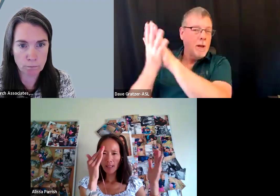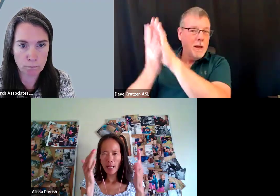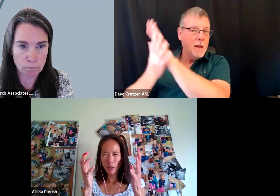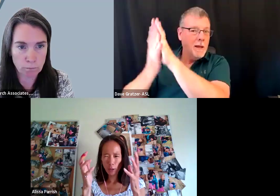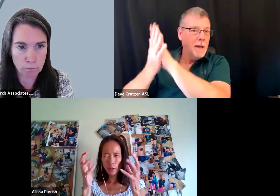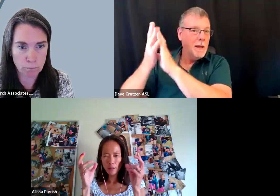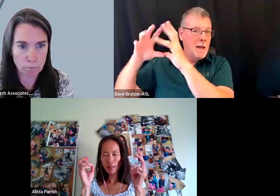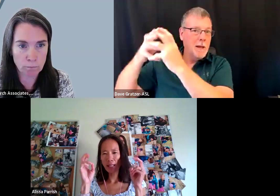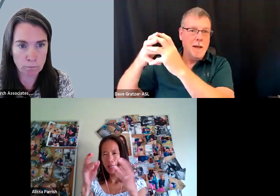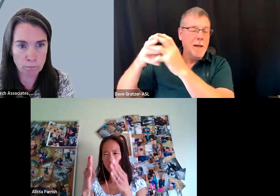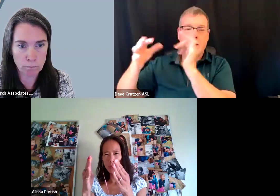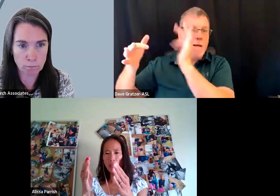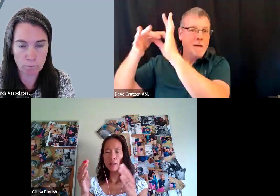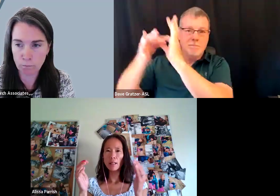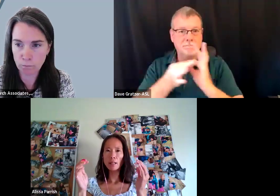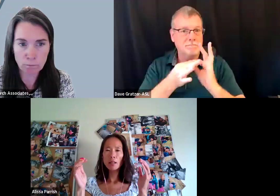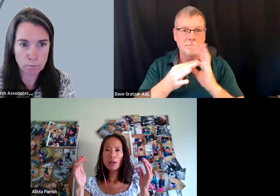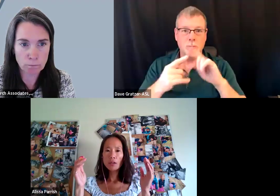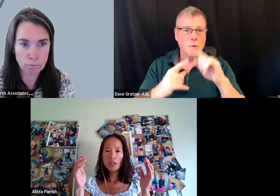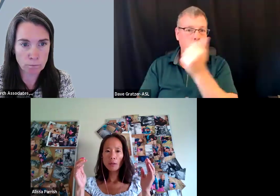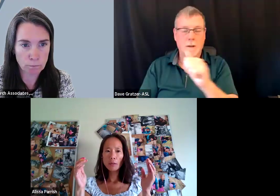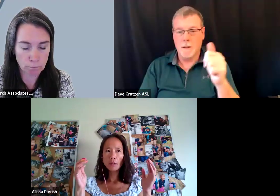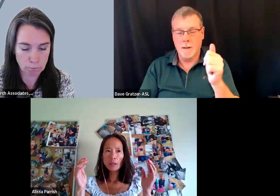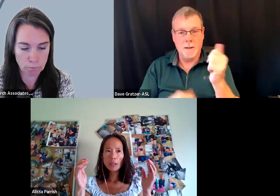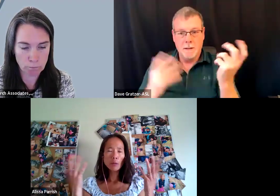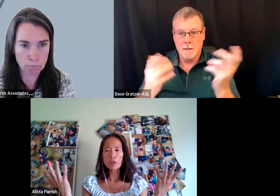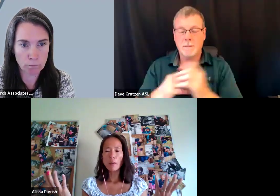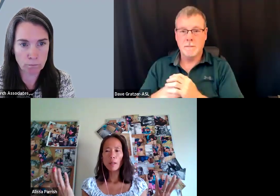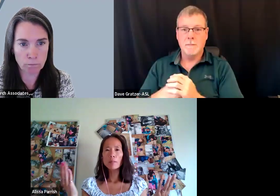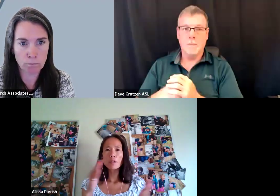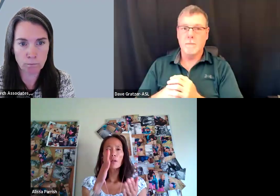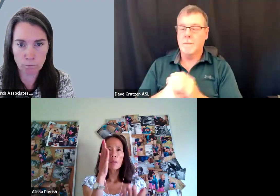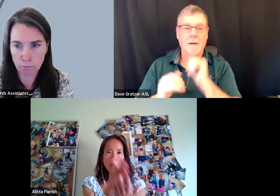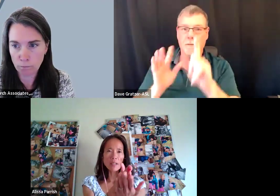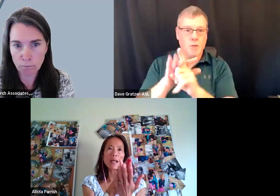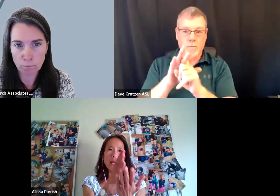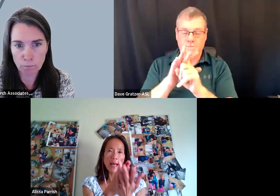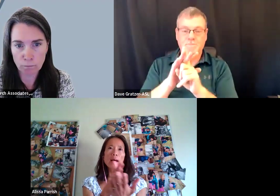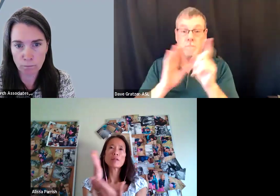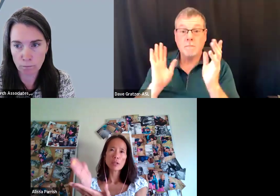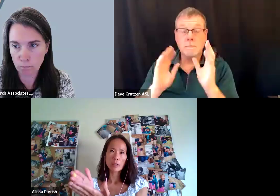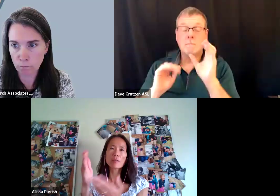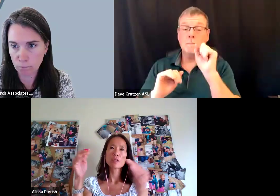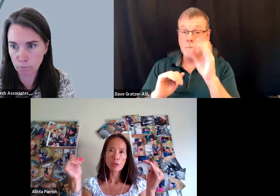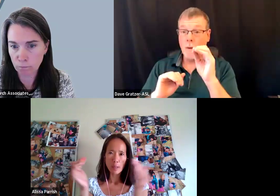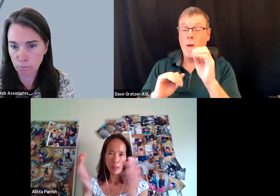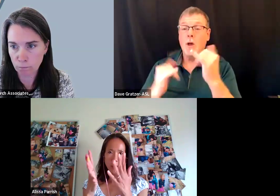that isn't anchored to anything. So it wouldn't show up. So you would have to have the current living situation